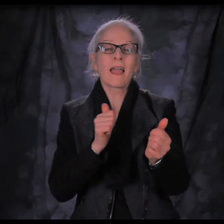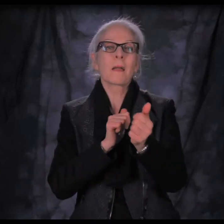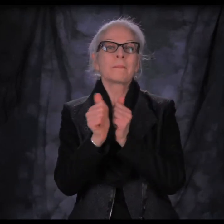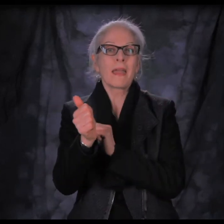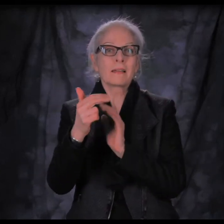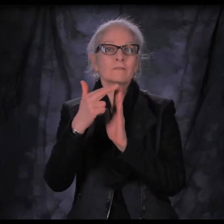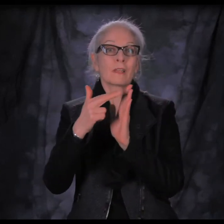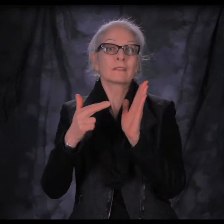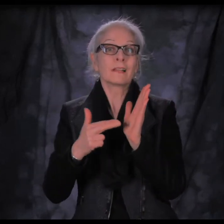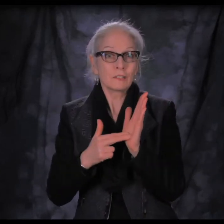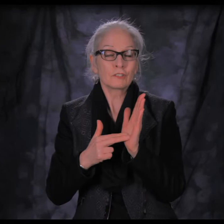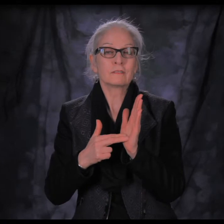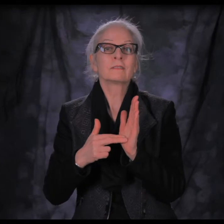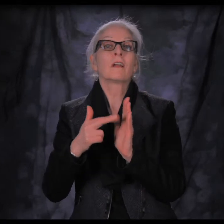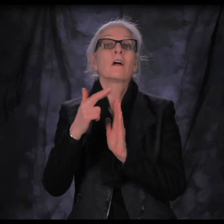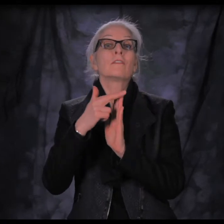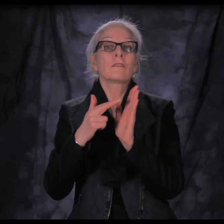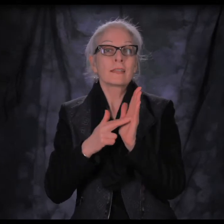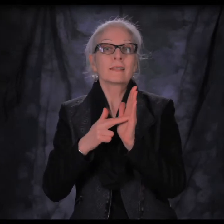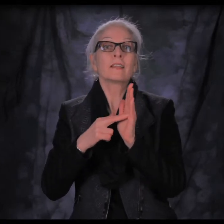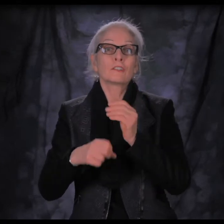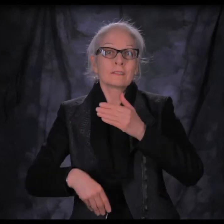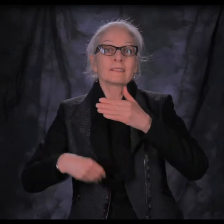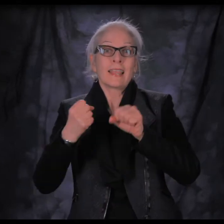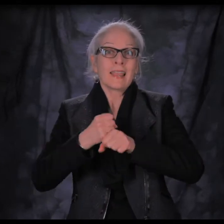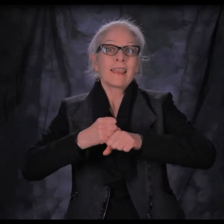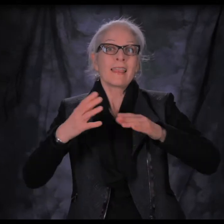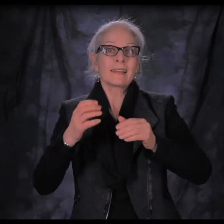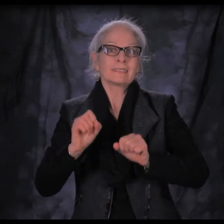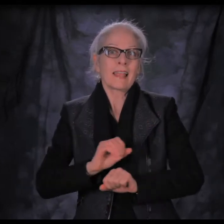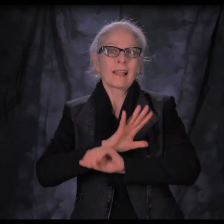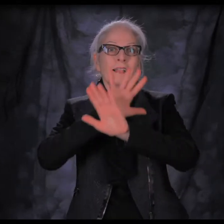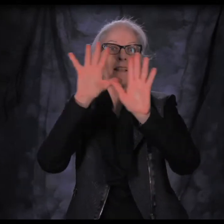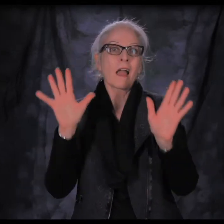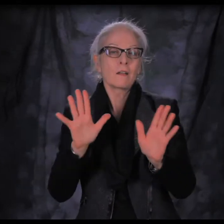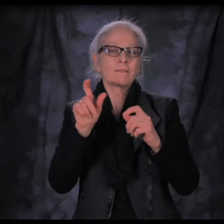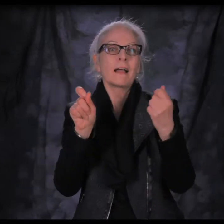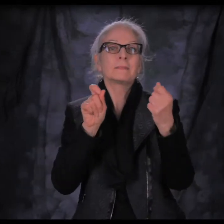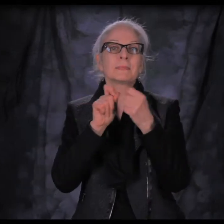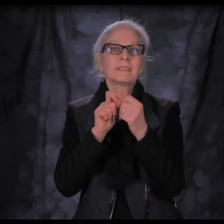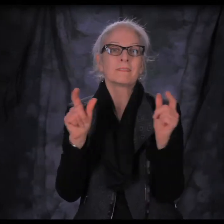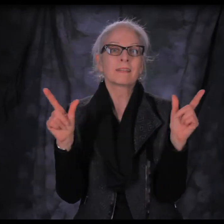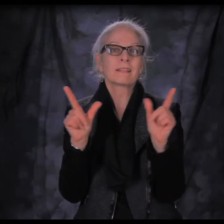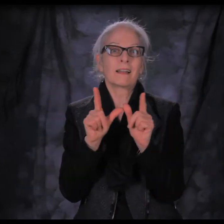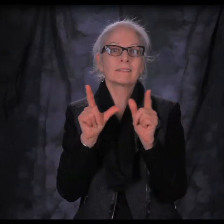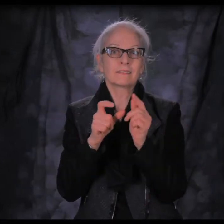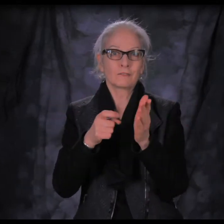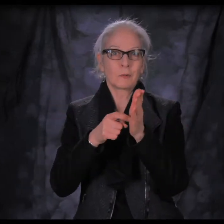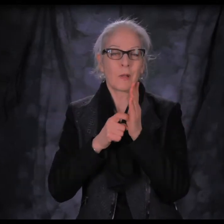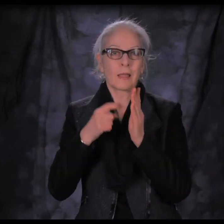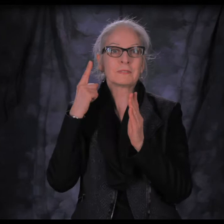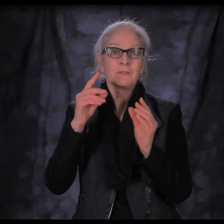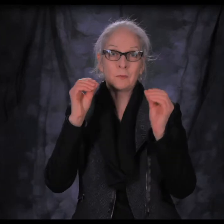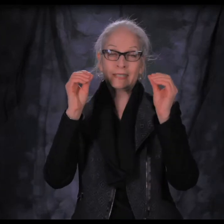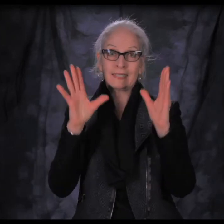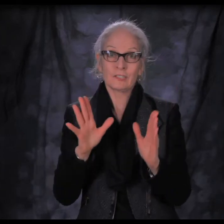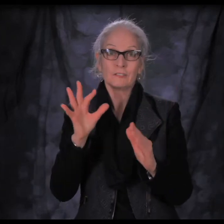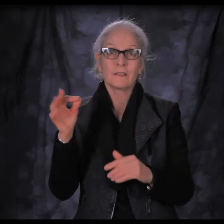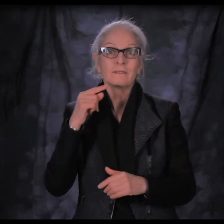The Board of Elementary and Secondary Education has passed Regulations which enhance and clarify specific licensing requirements for